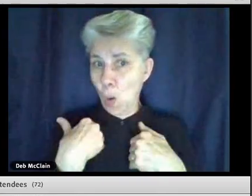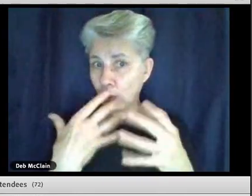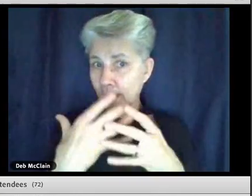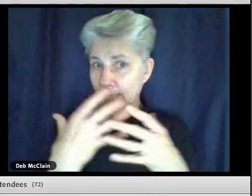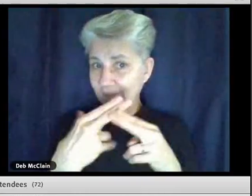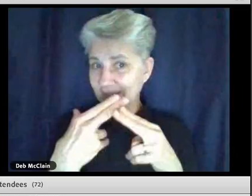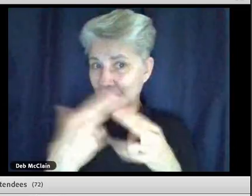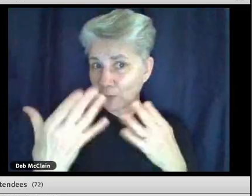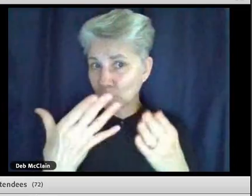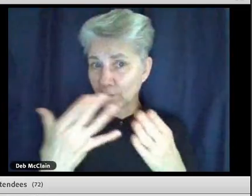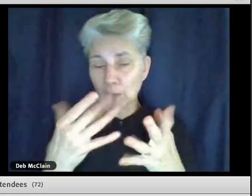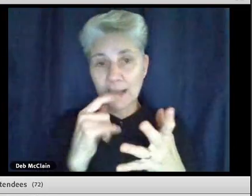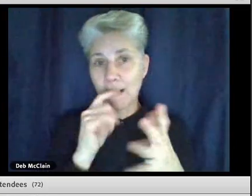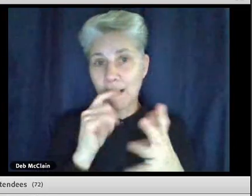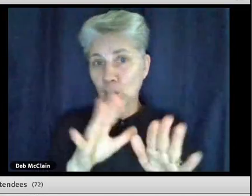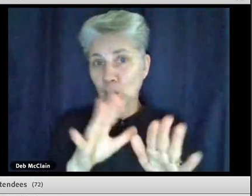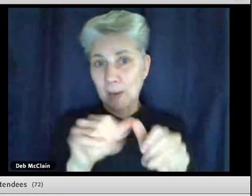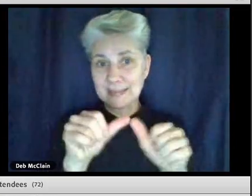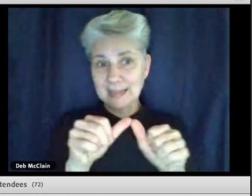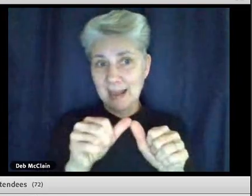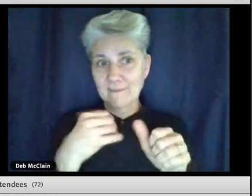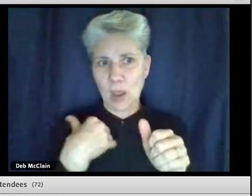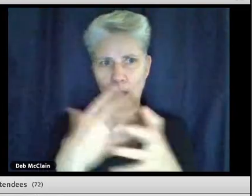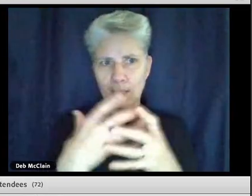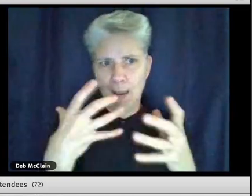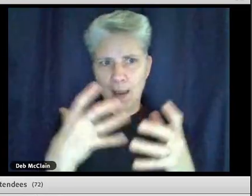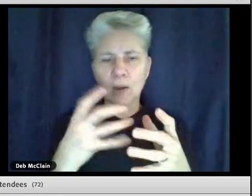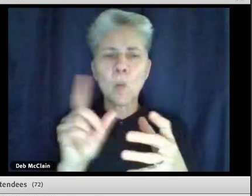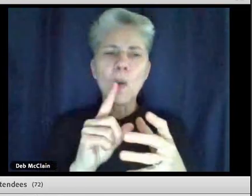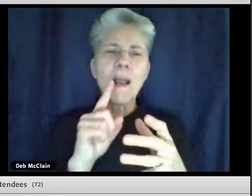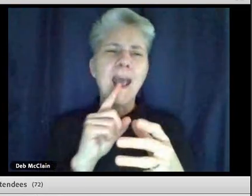the domain of a website, so you can see if they own a ton of name servers,